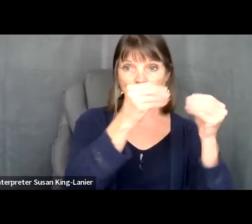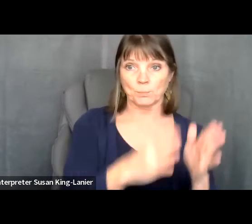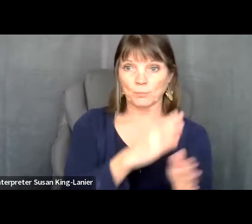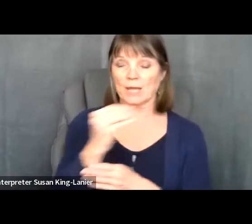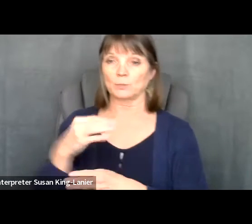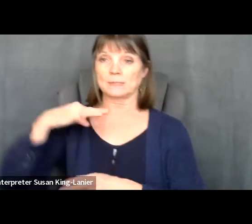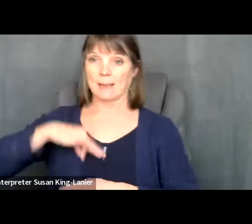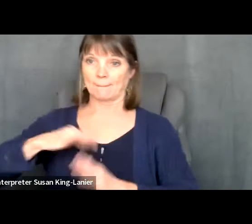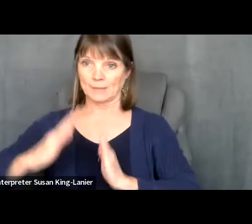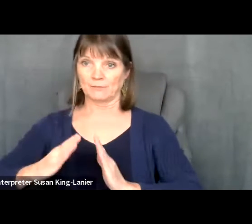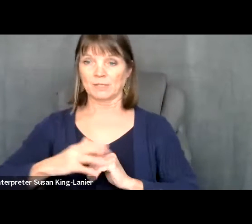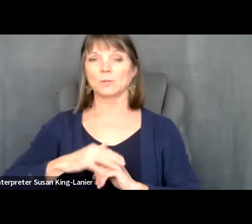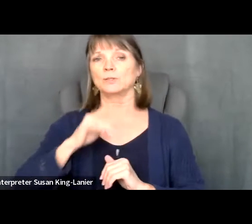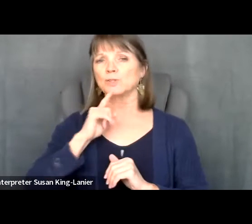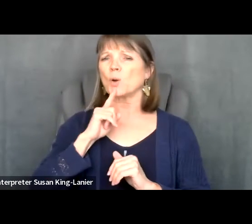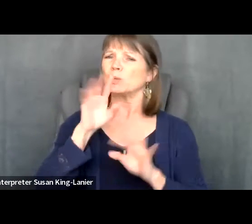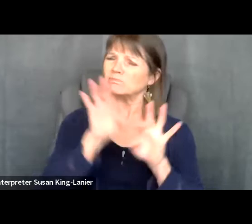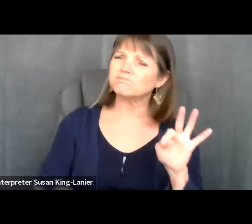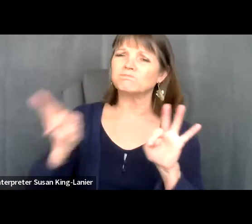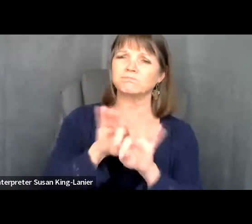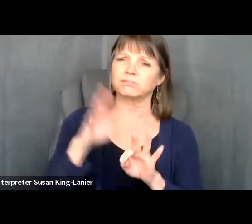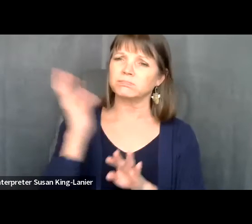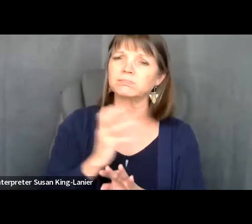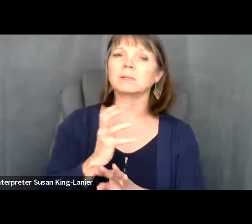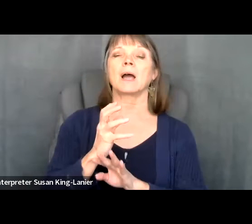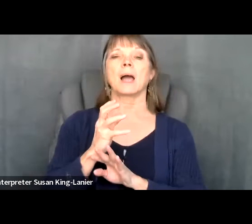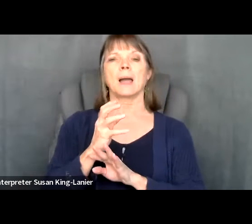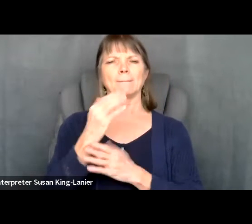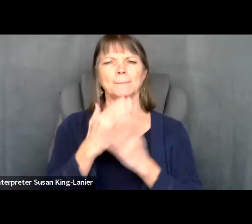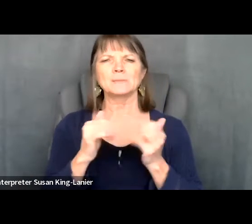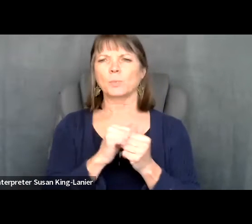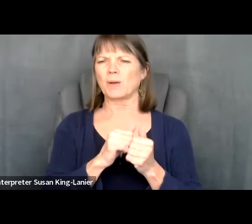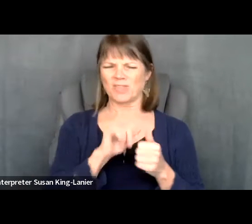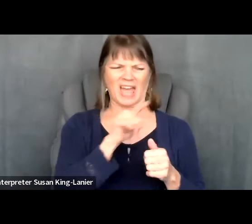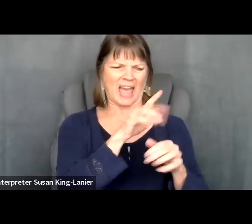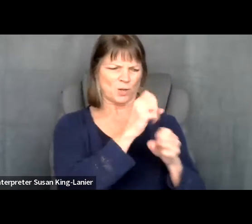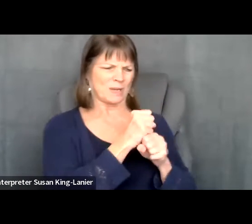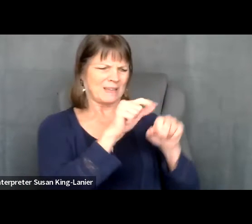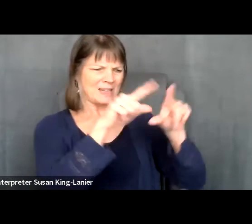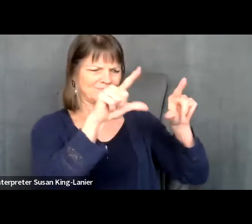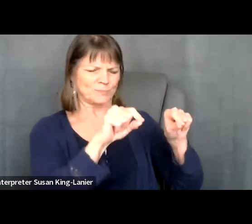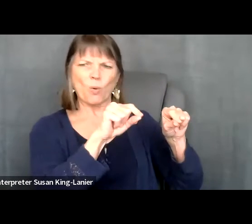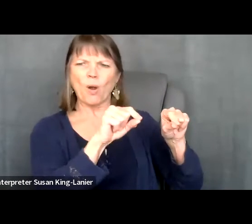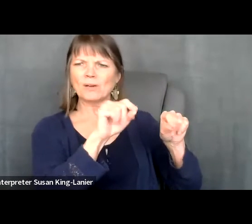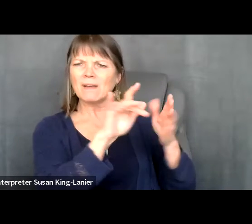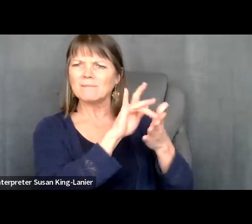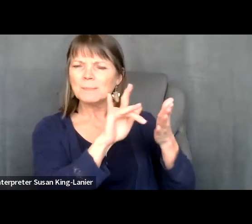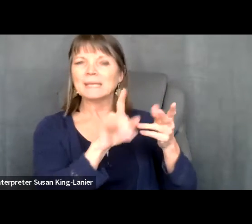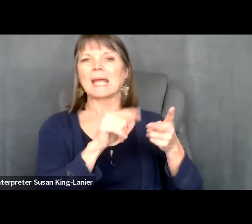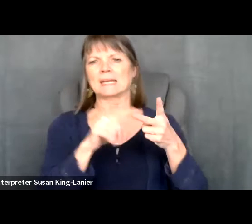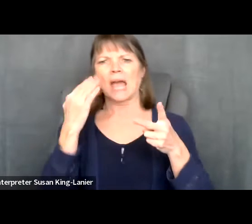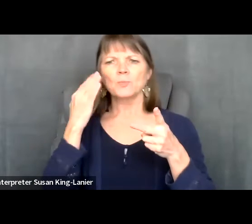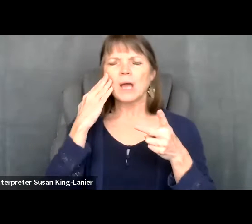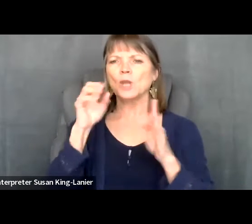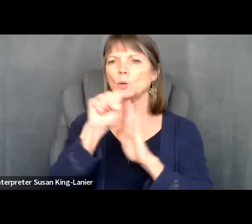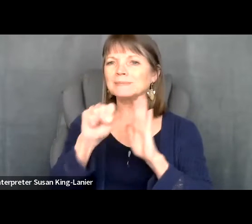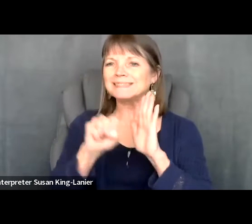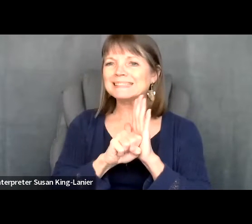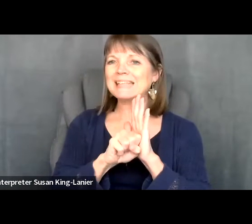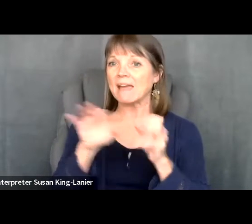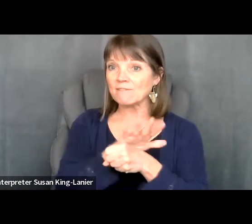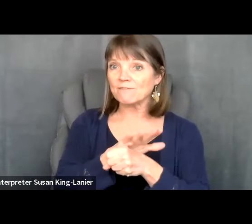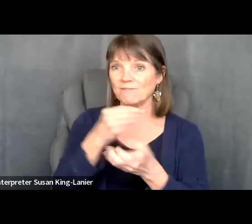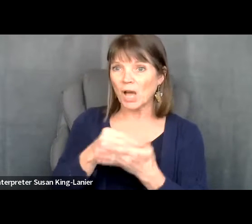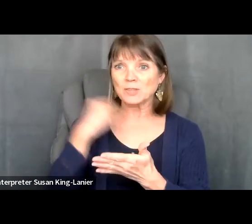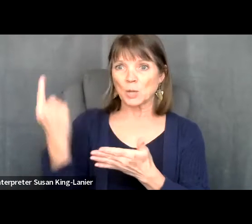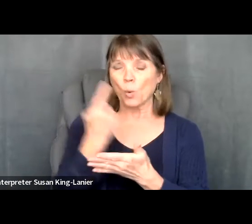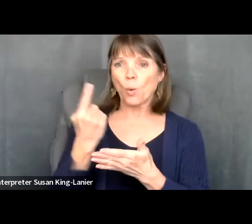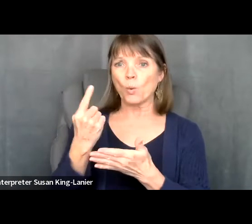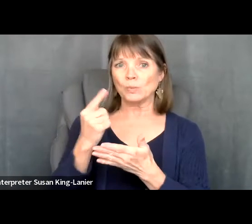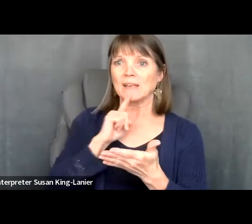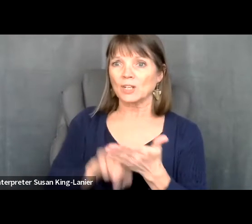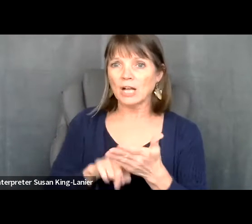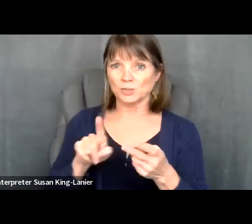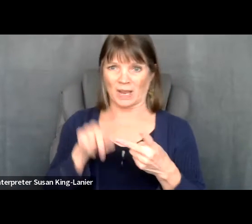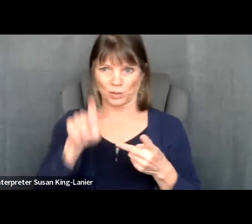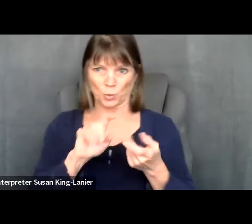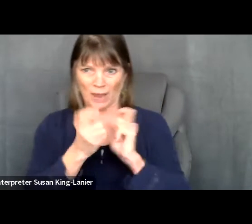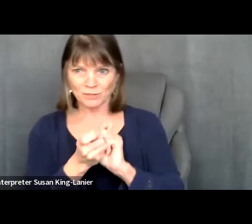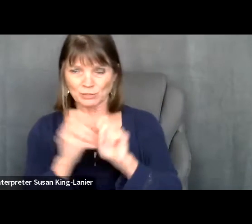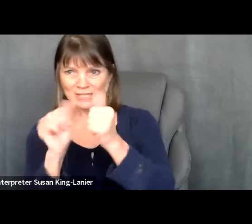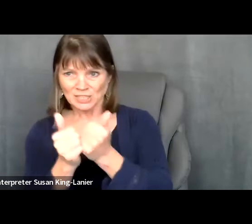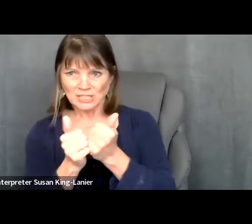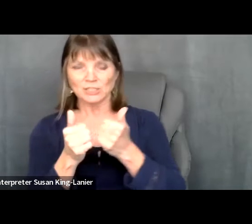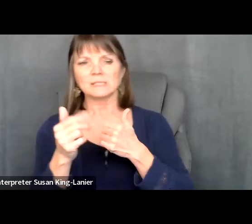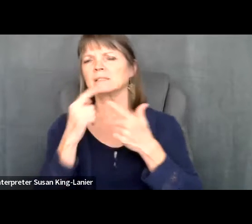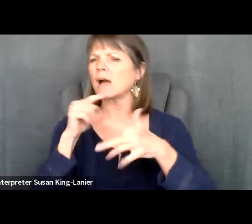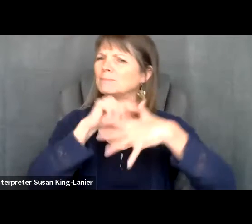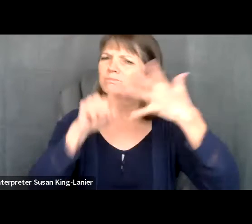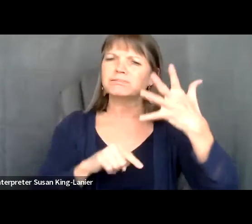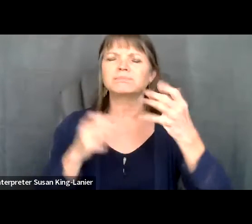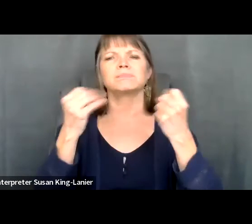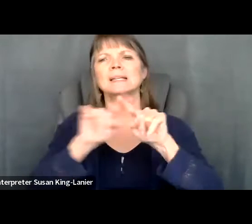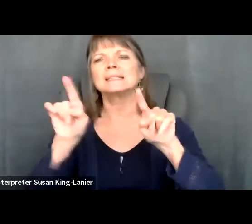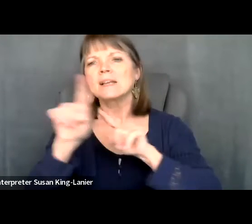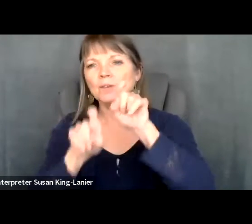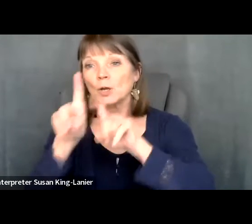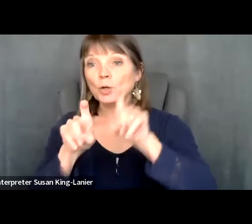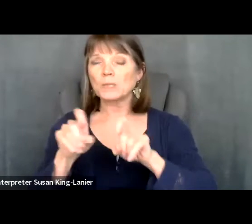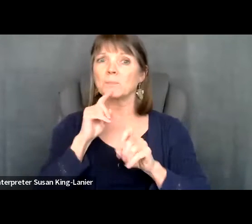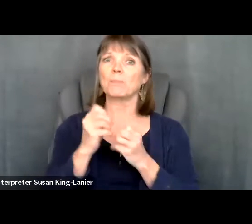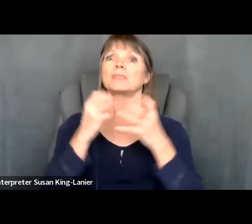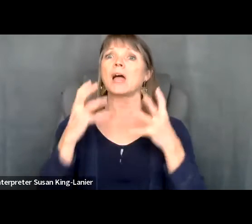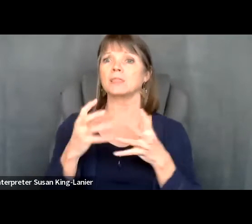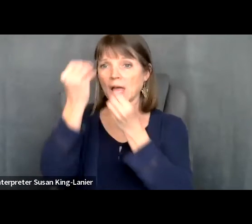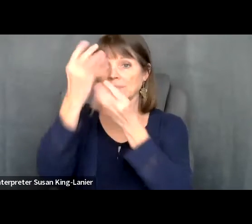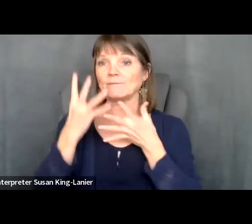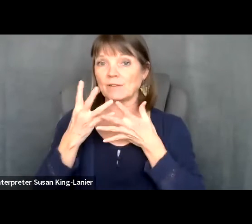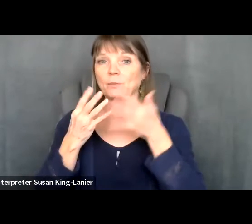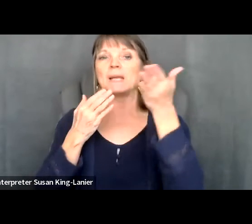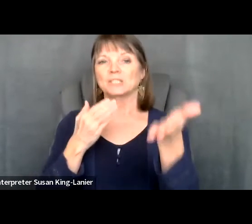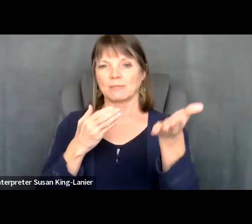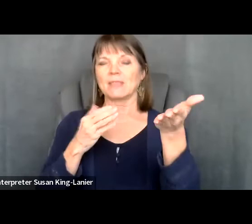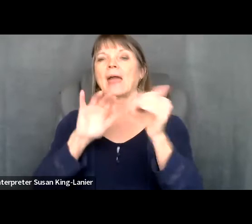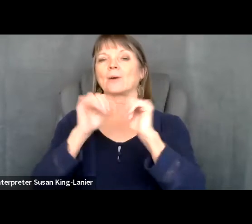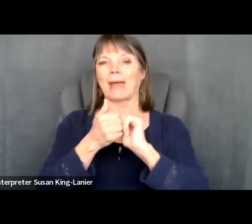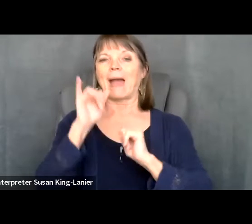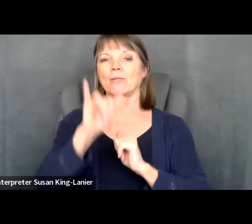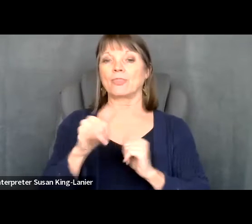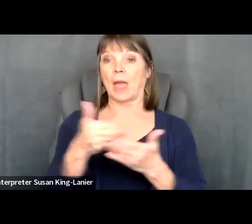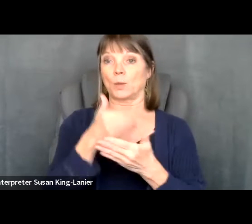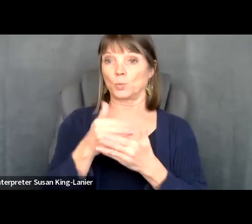Kelly Crosbie: And so those are really critical bits of information about my medicaid part. How do we know which L. I am going to be in what happens if by the State funded only contract, what happens about my care manager, who I have to change agencies. So there's tons of information there about both medicaid saving and Grant funded contracts, dollars,